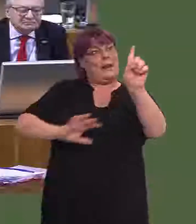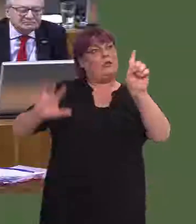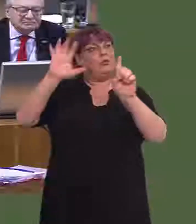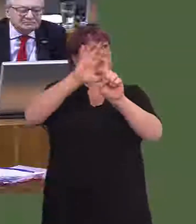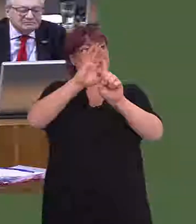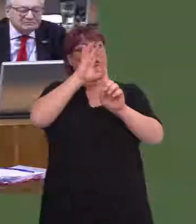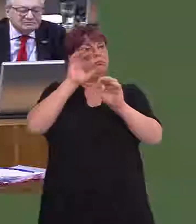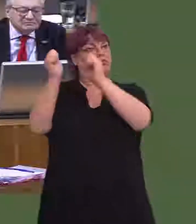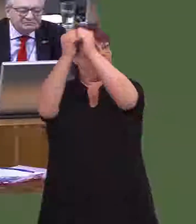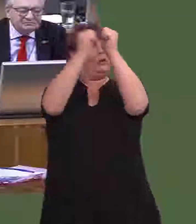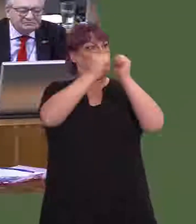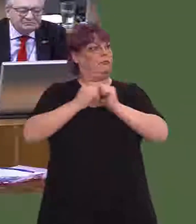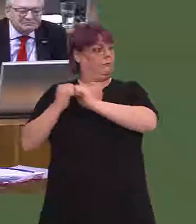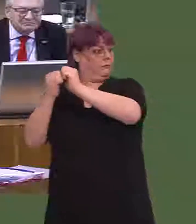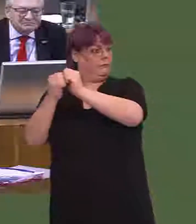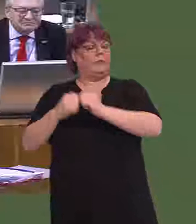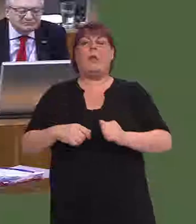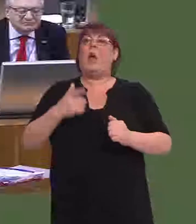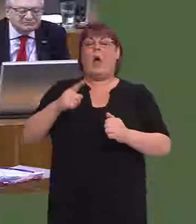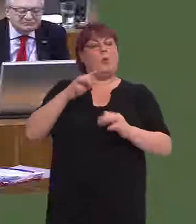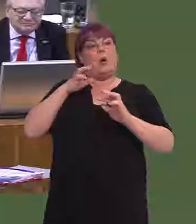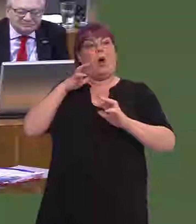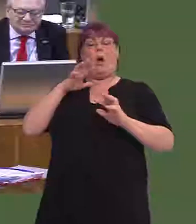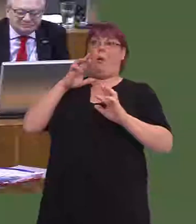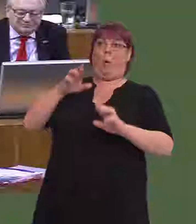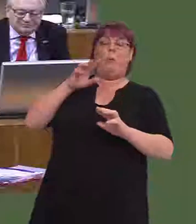I expect there to be full consultation in order for people to understand what effect